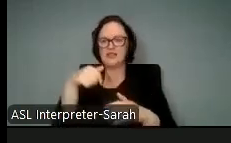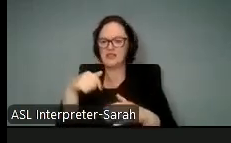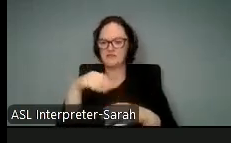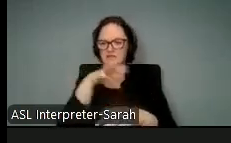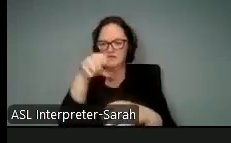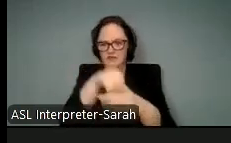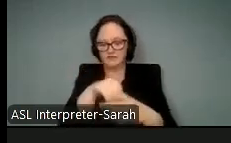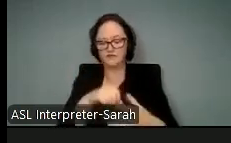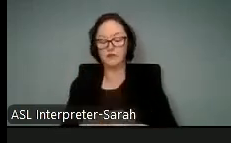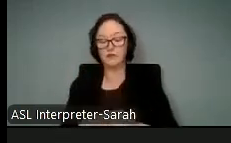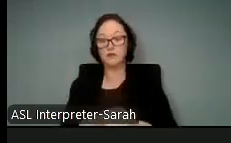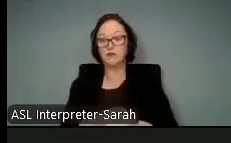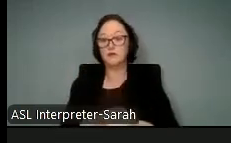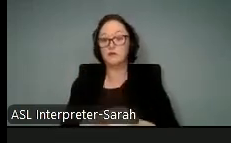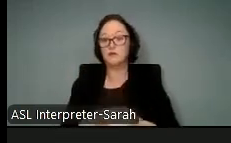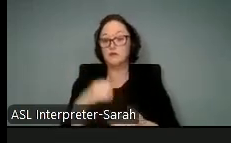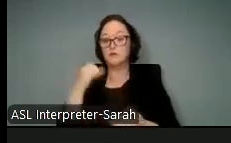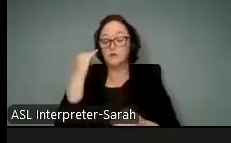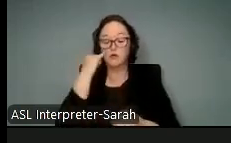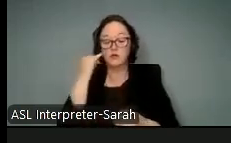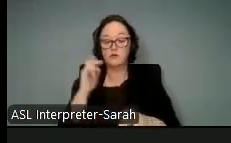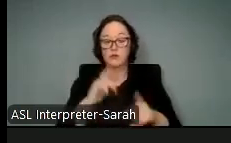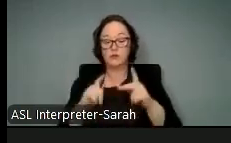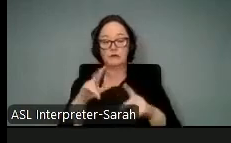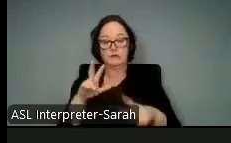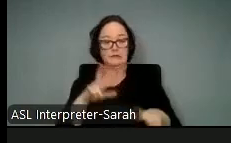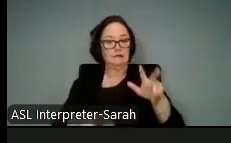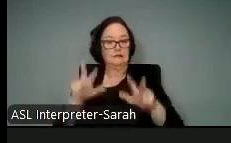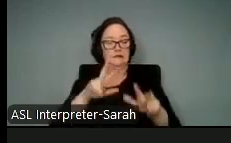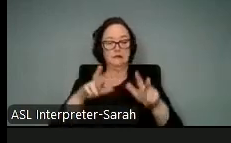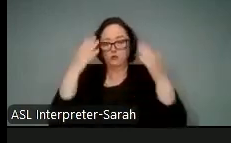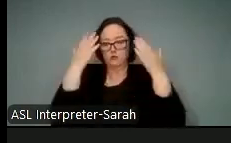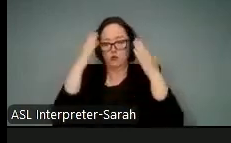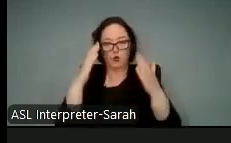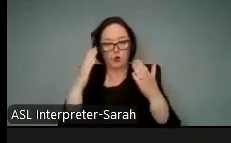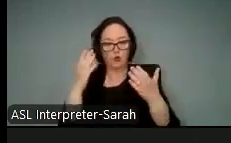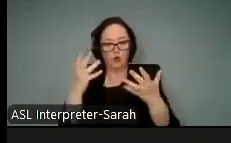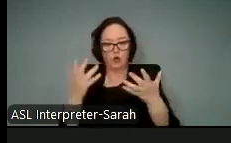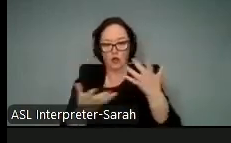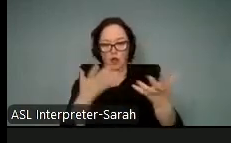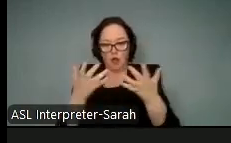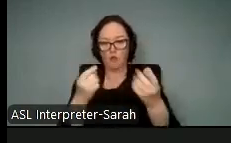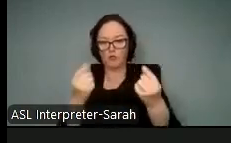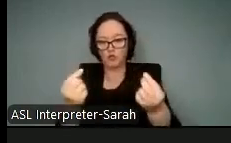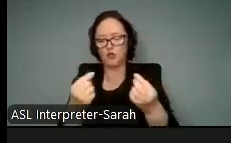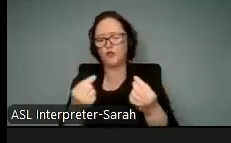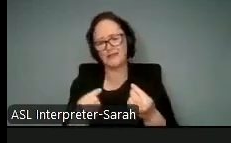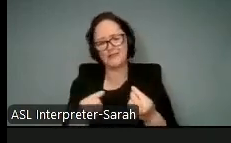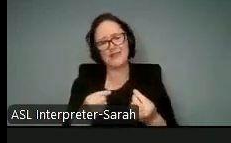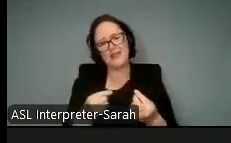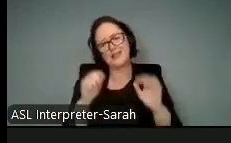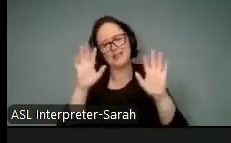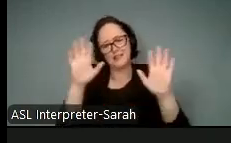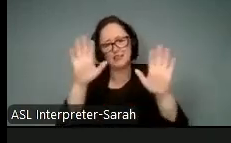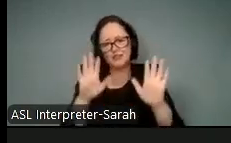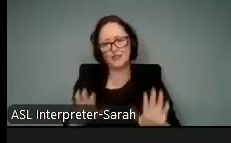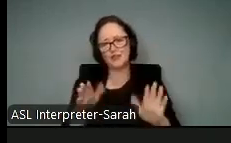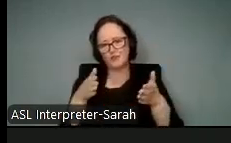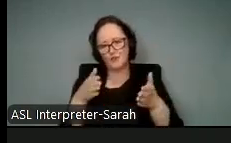or who might just not know where to start to try out. Lynn: Everybody is welcome to stay on and chat with Tyler.